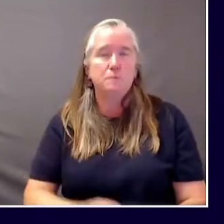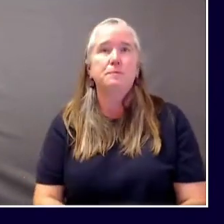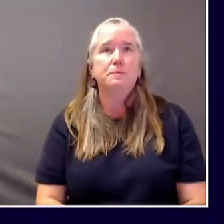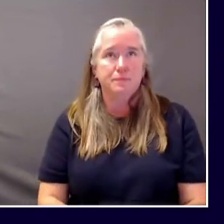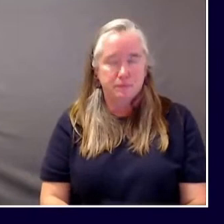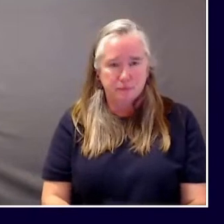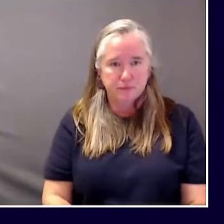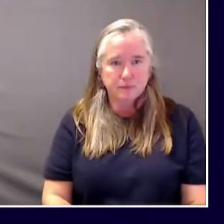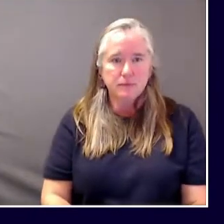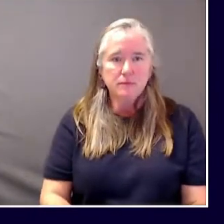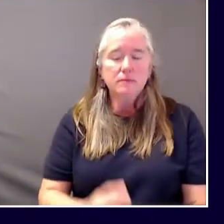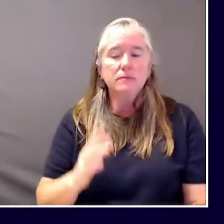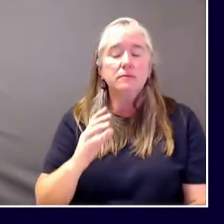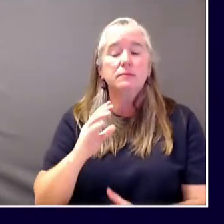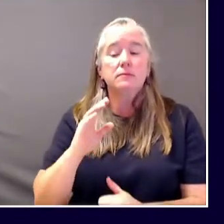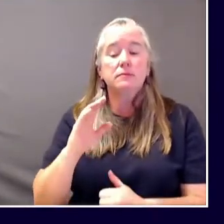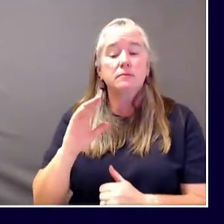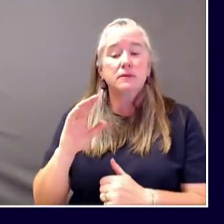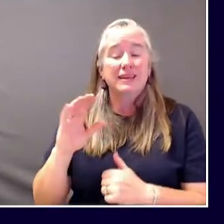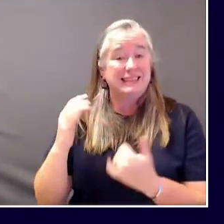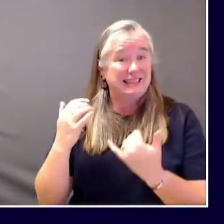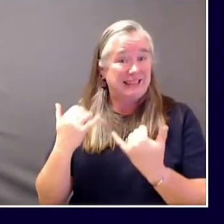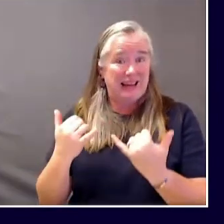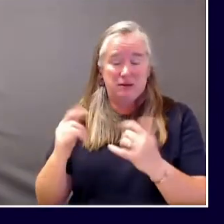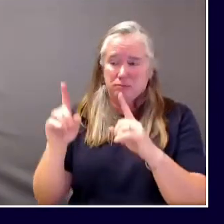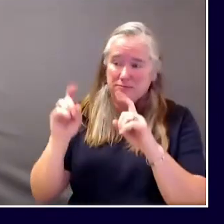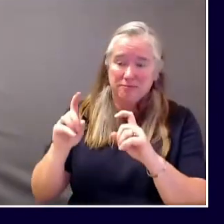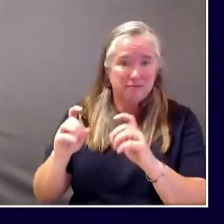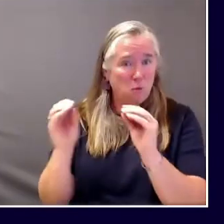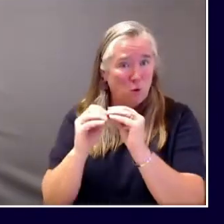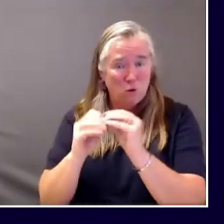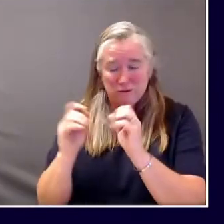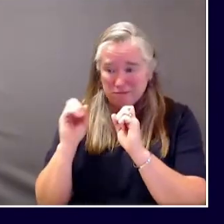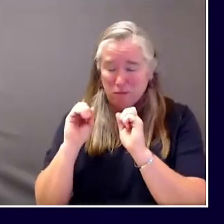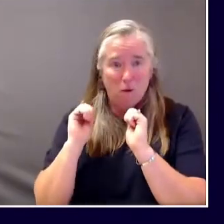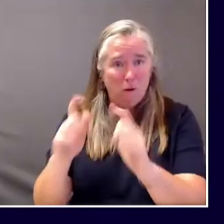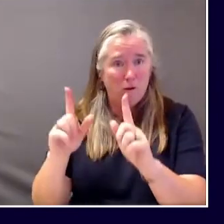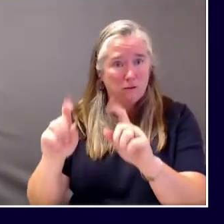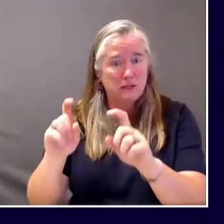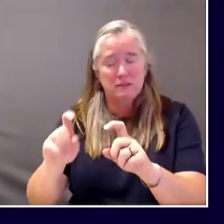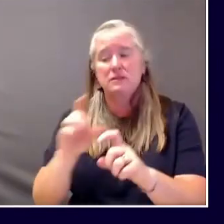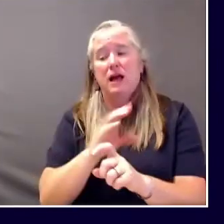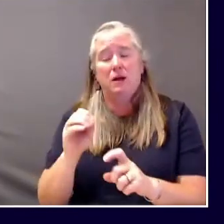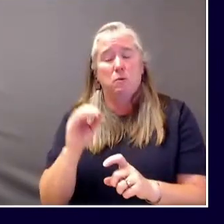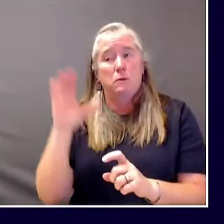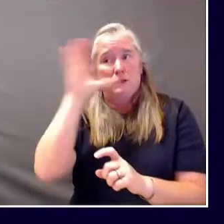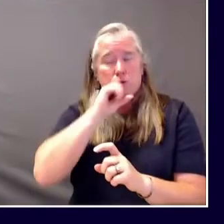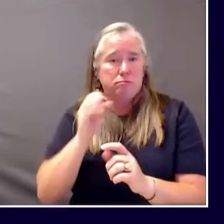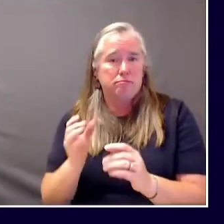additional testing remains under